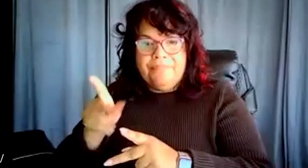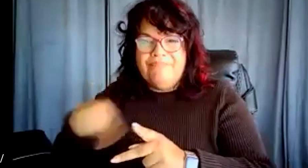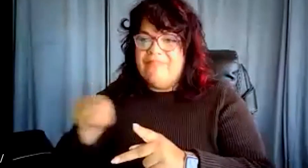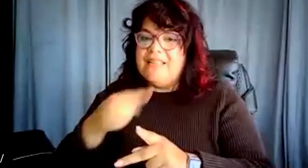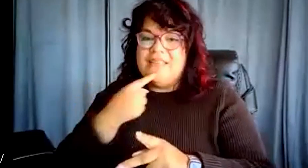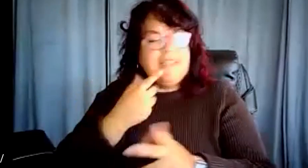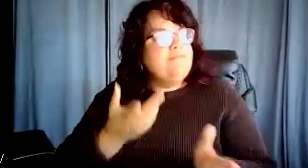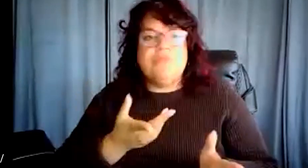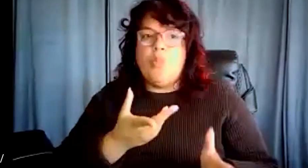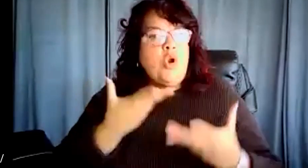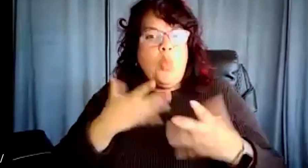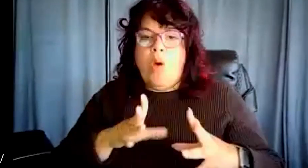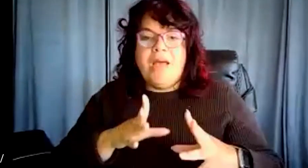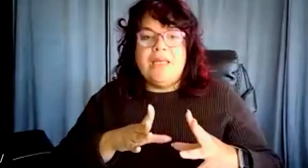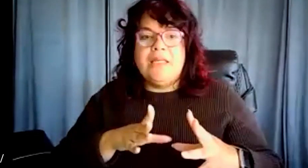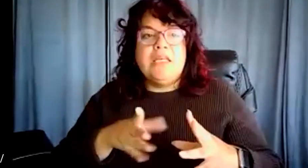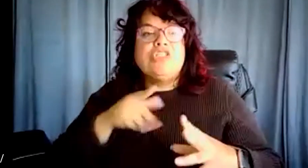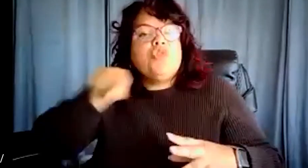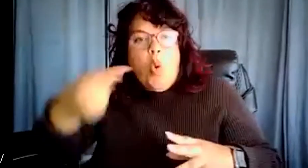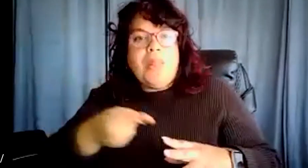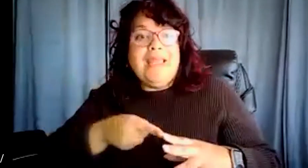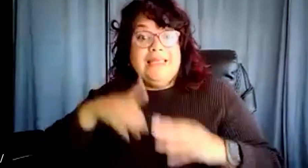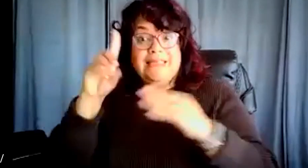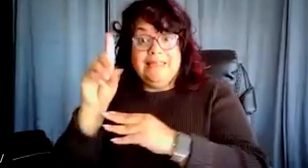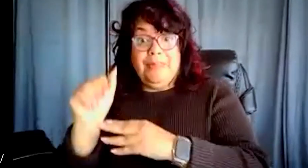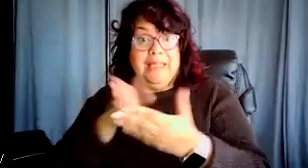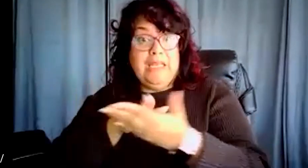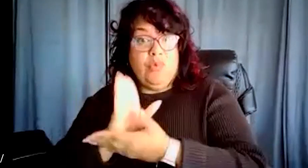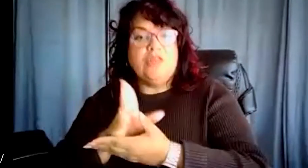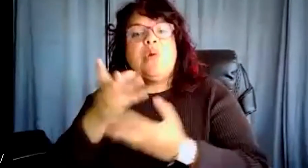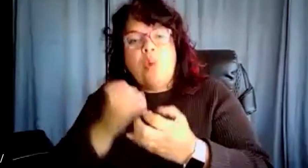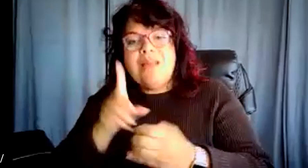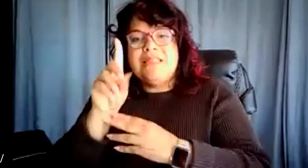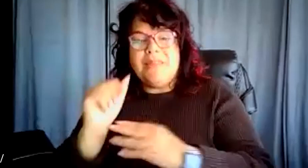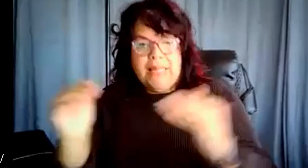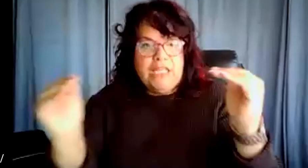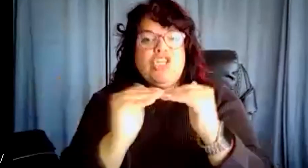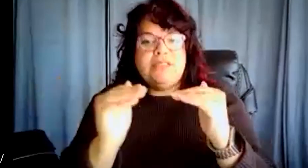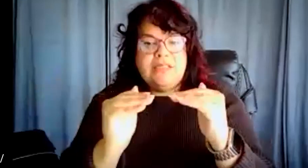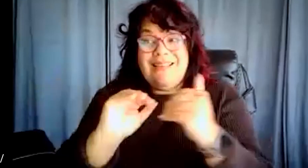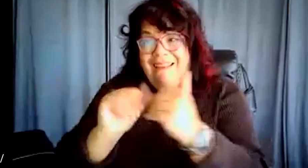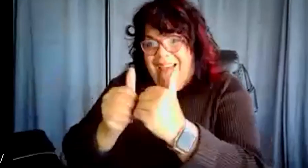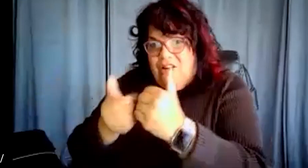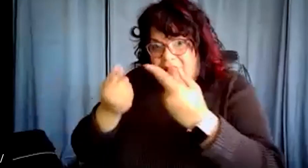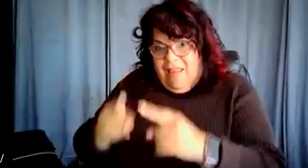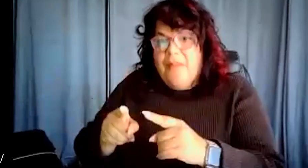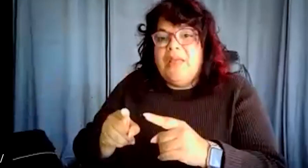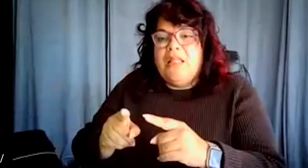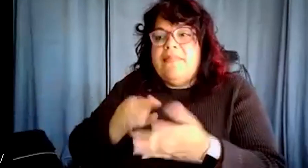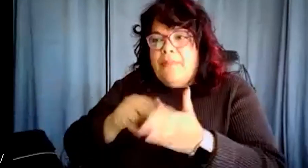just need disability rights, we need Disability Justice. In order to achieve Disability Justice, we need to be the ones at the center of the movement